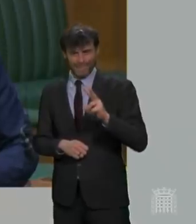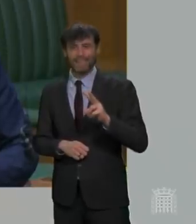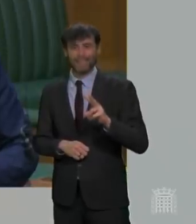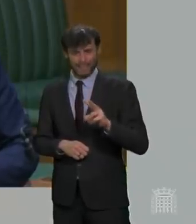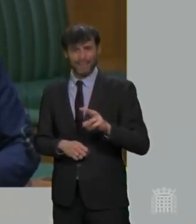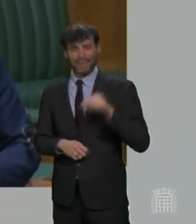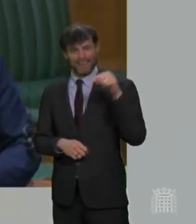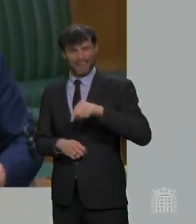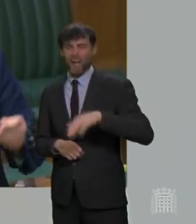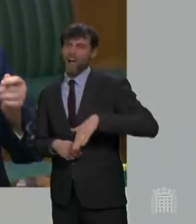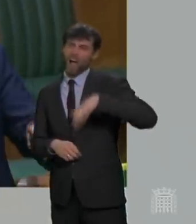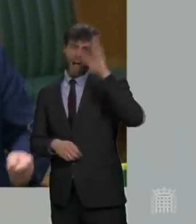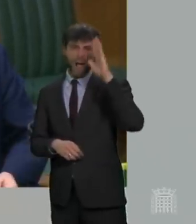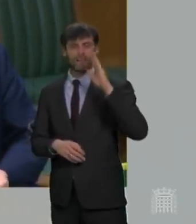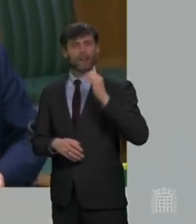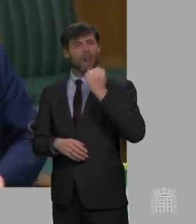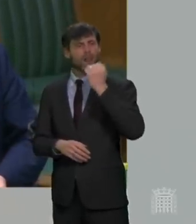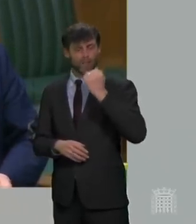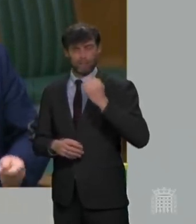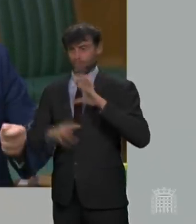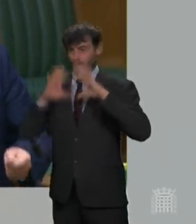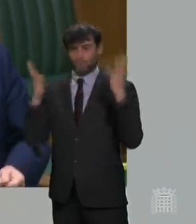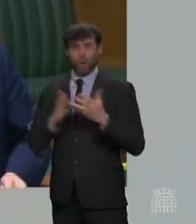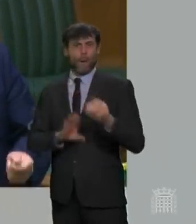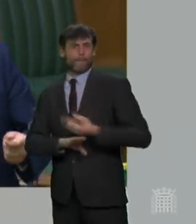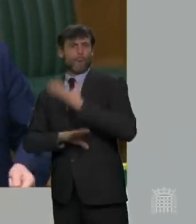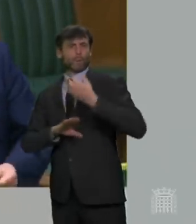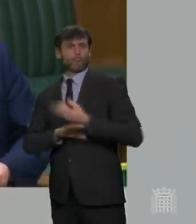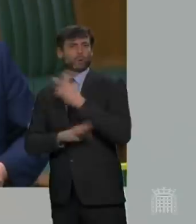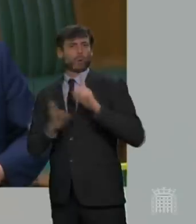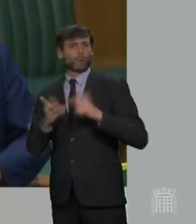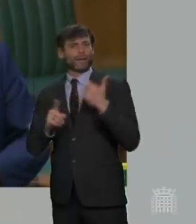anywhere in the UK. Will my right hon. Friend kindly support a levelling up rail proposal